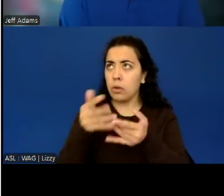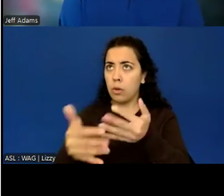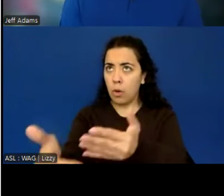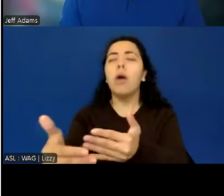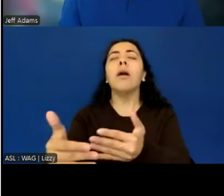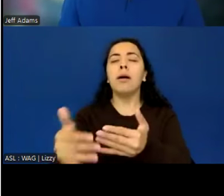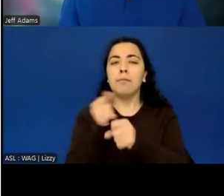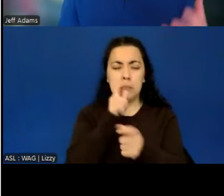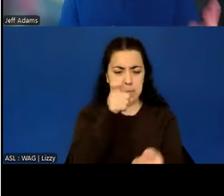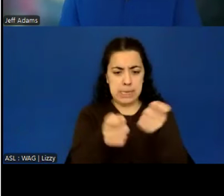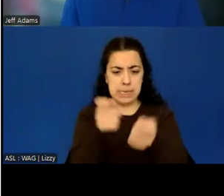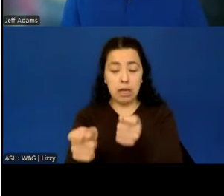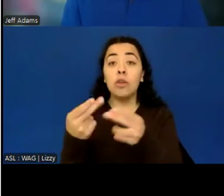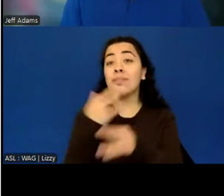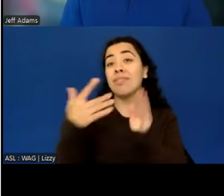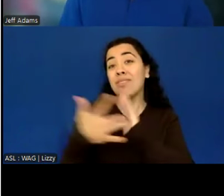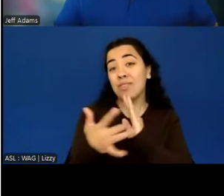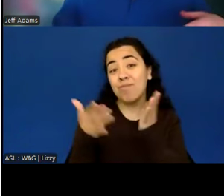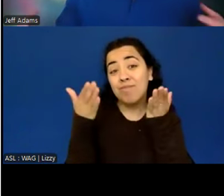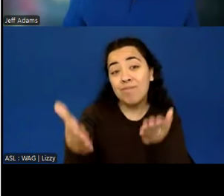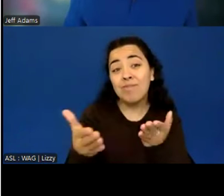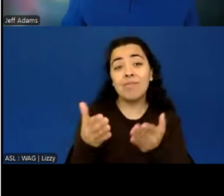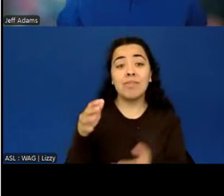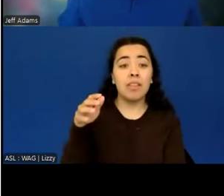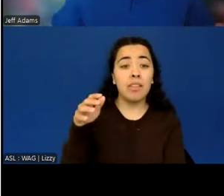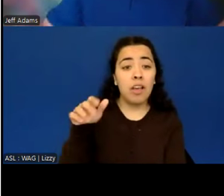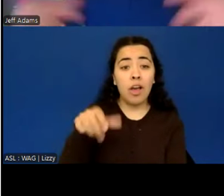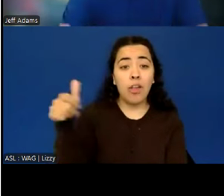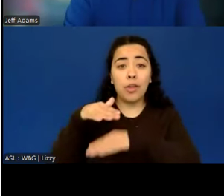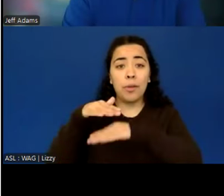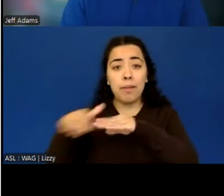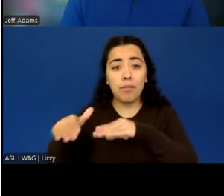using technologies like the Aqua Platform, other platforms that are out there that can help you